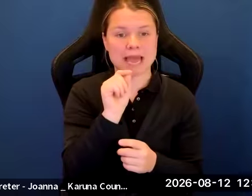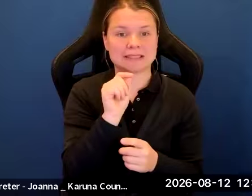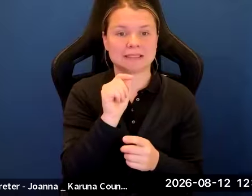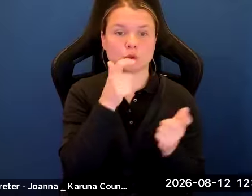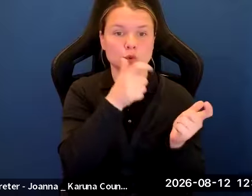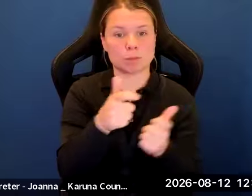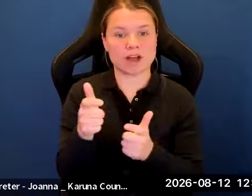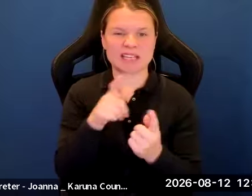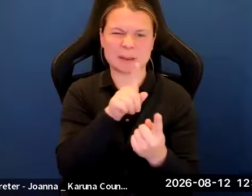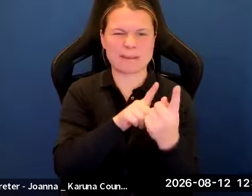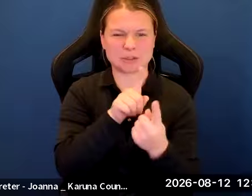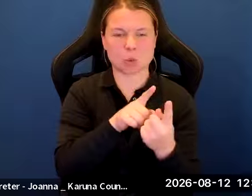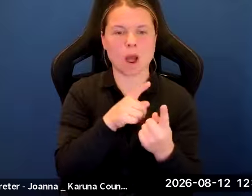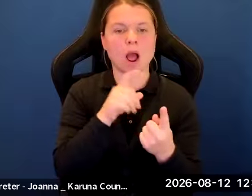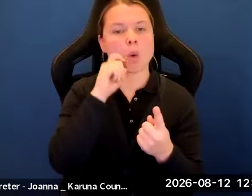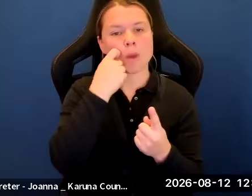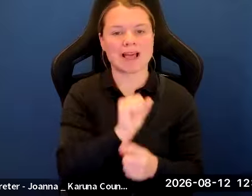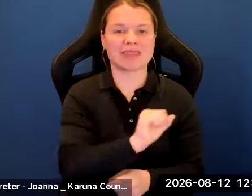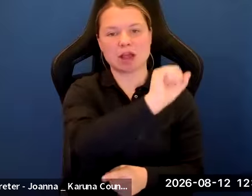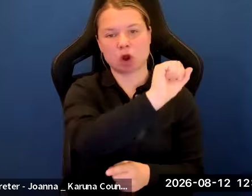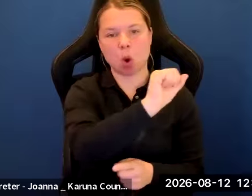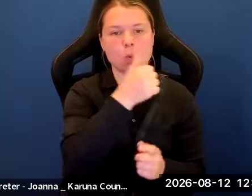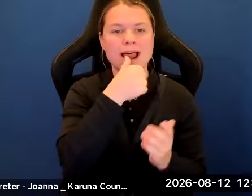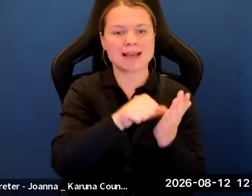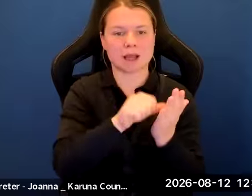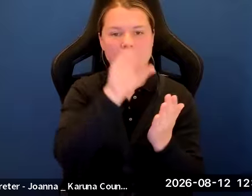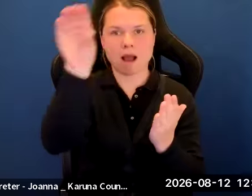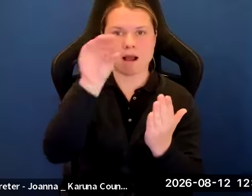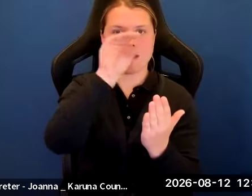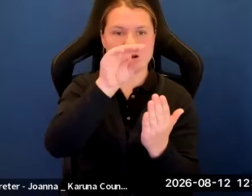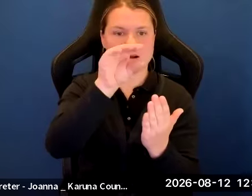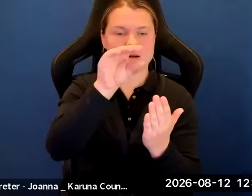. We ask that you actually keep the template contents but